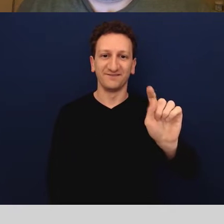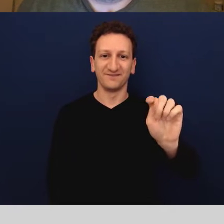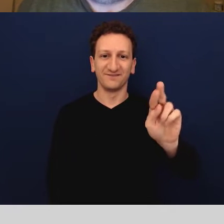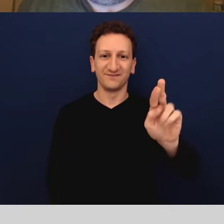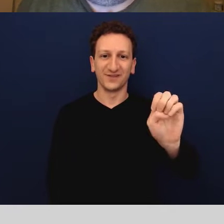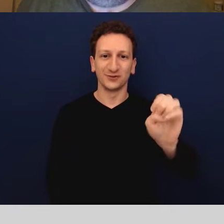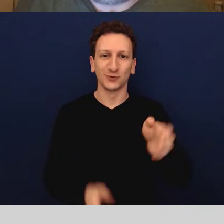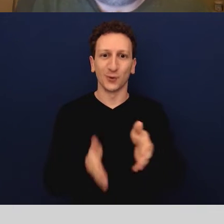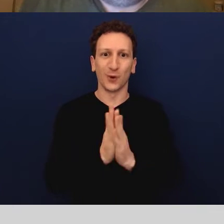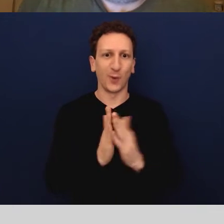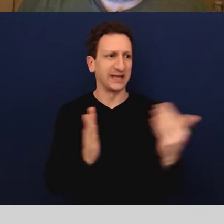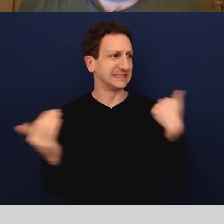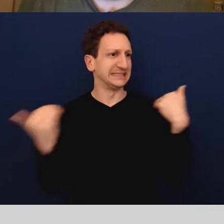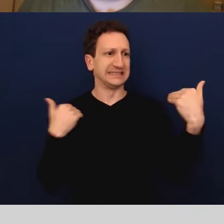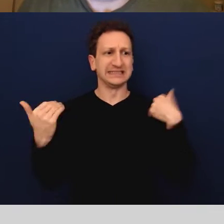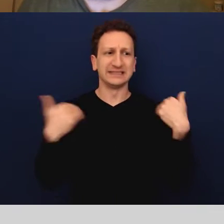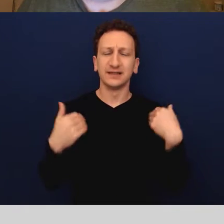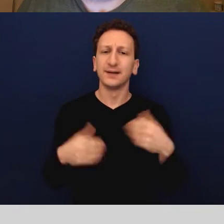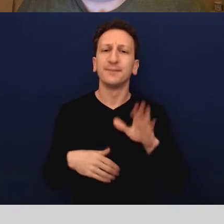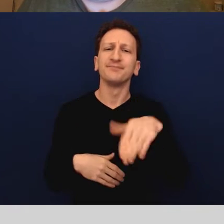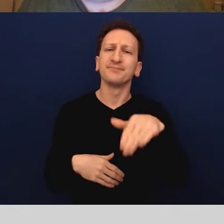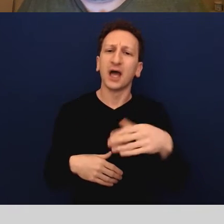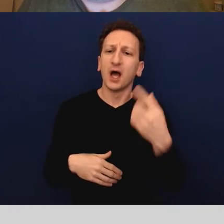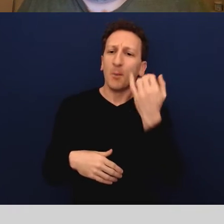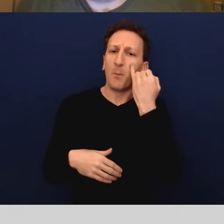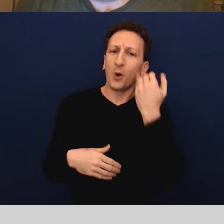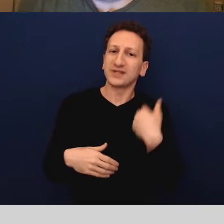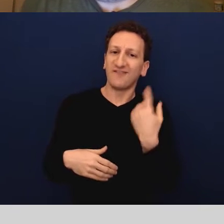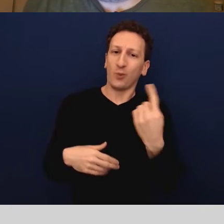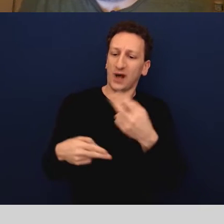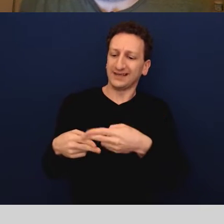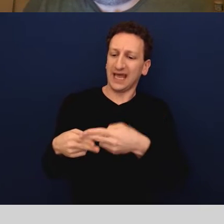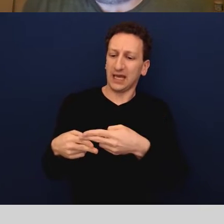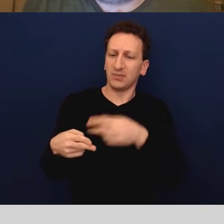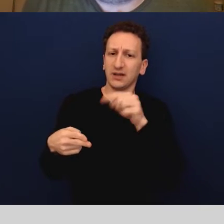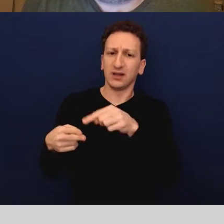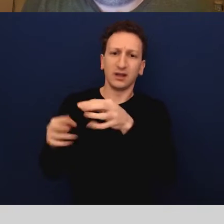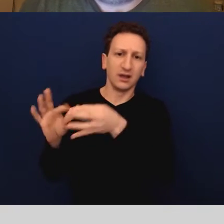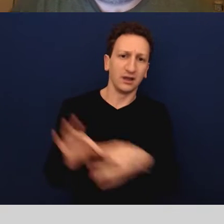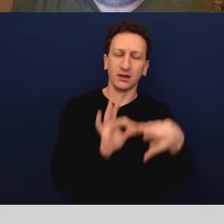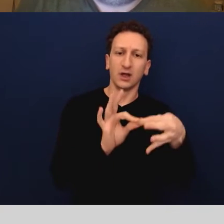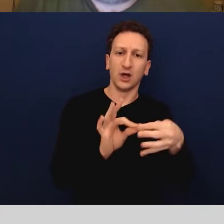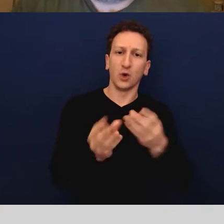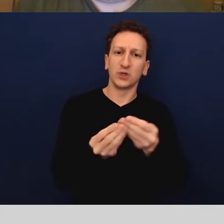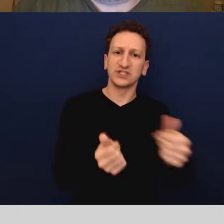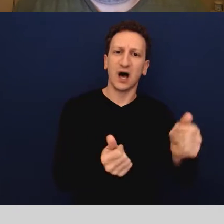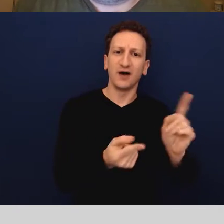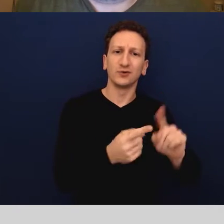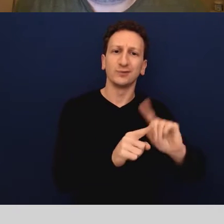They want a name that results to multiple IPs. Remember these kind of supports names. So they already put like names.